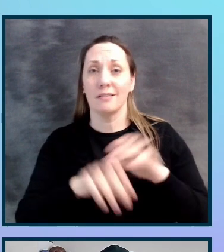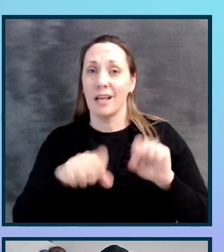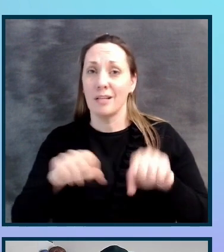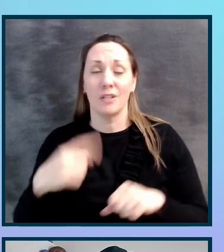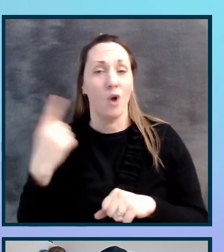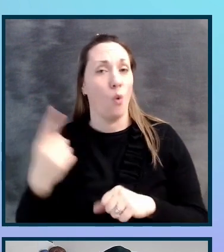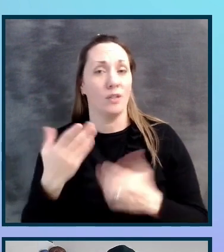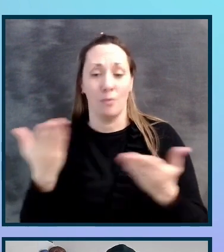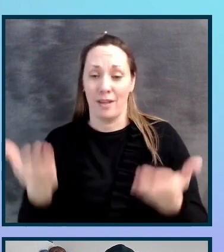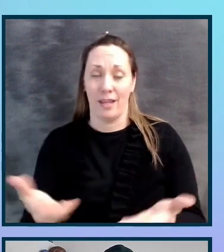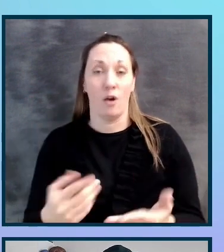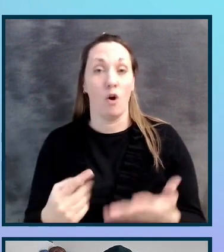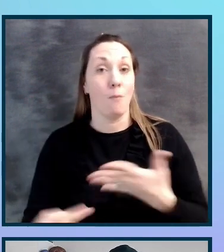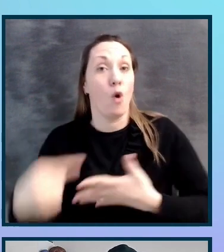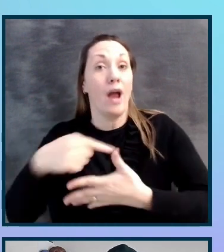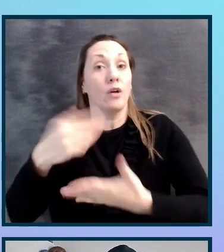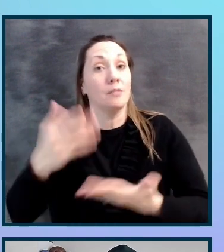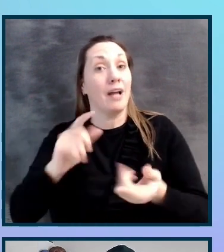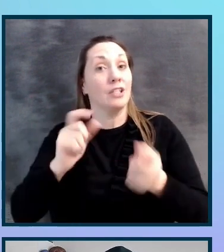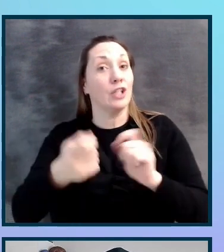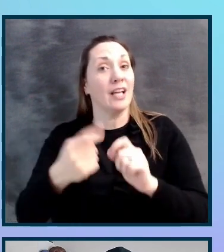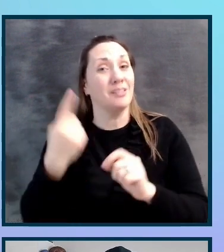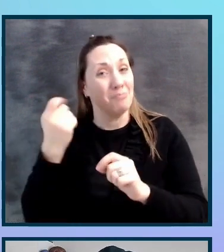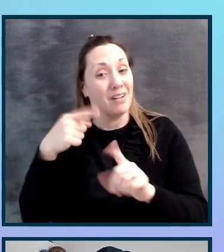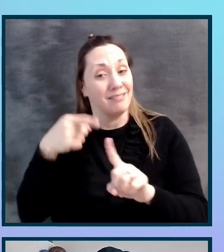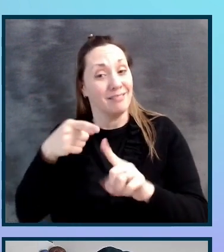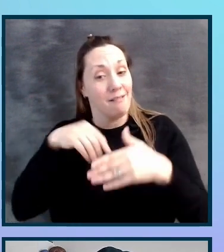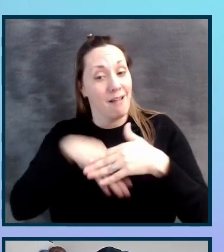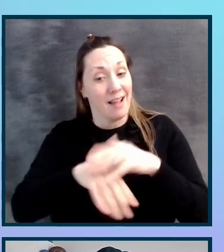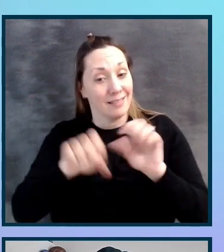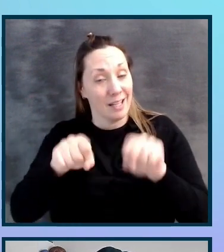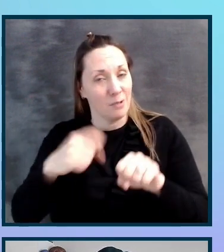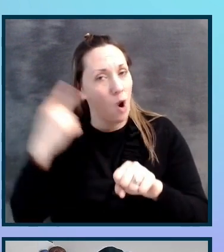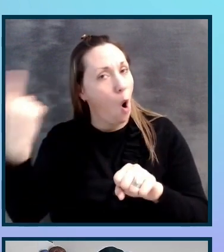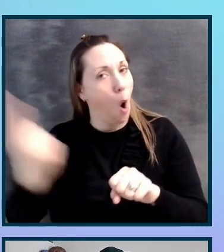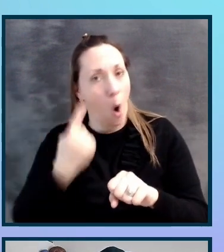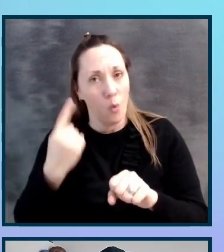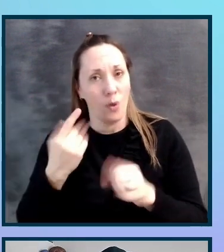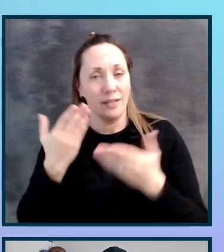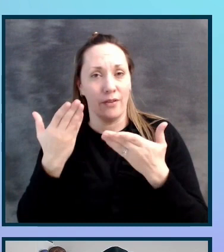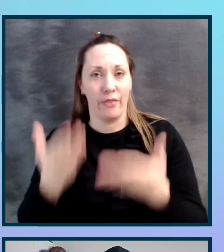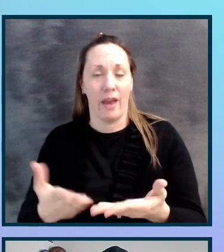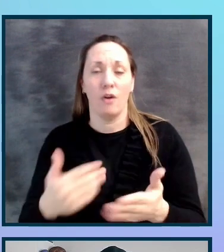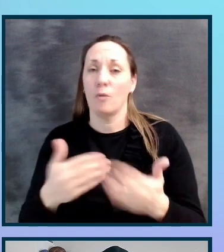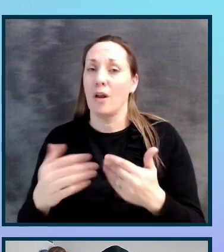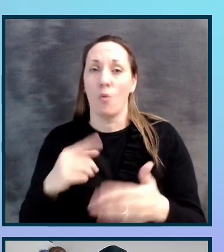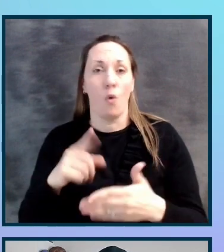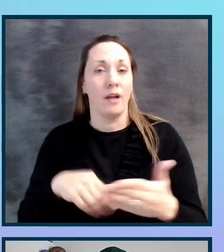Priorities may change, but accessibility stays constant, right? No matter what, even if people aren't thinking about it,